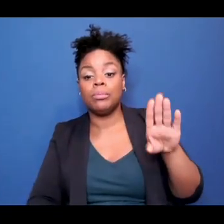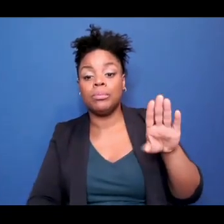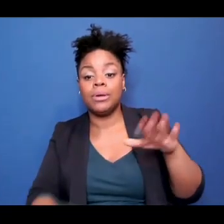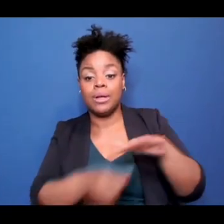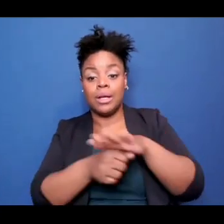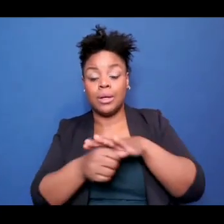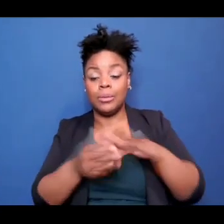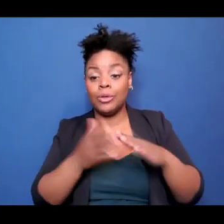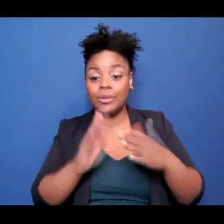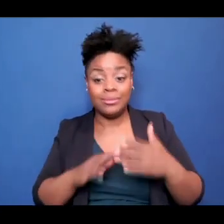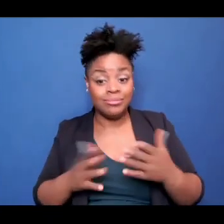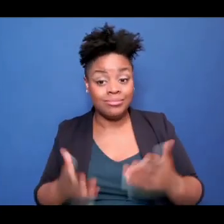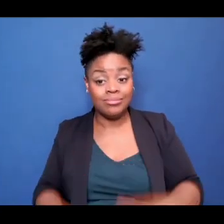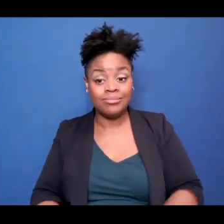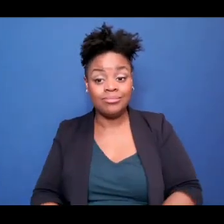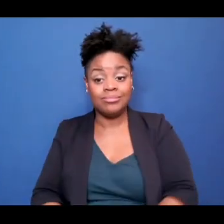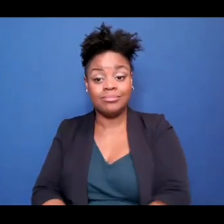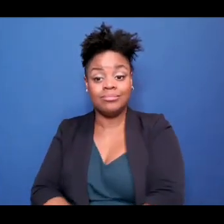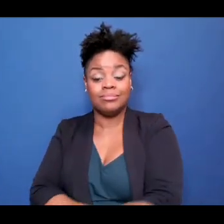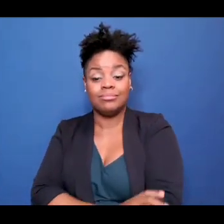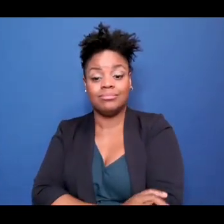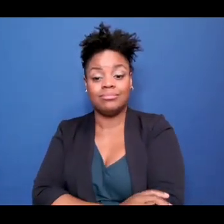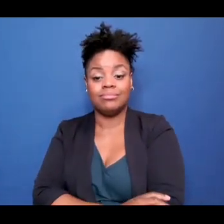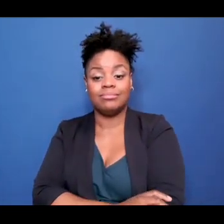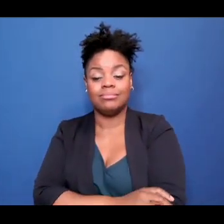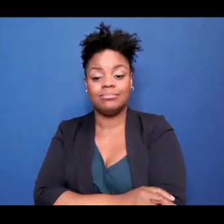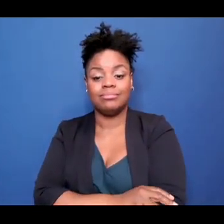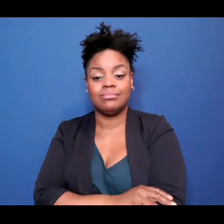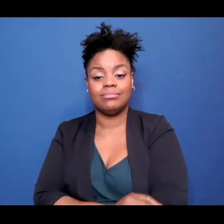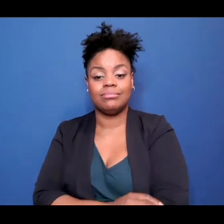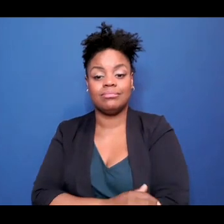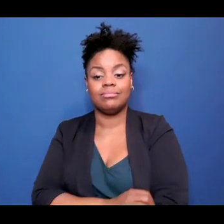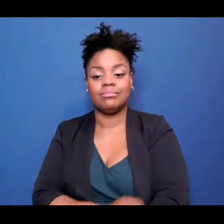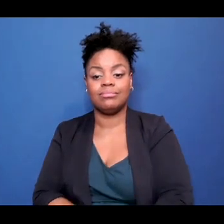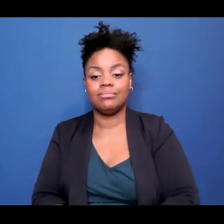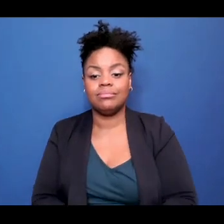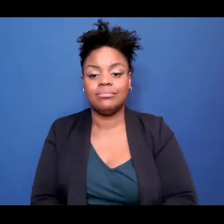SUBURBAN COMMUNITIES. RAY CROCK OPENED HIS FIRST Mc DONALD'S IN DES PLAINES IN